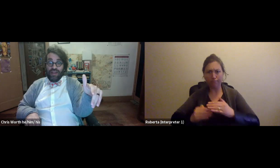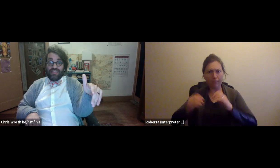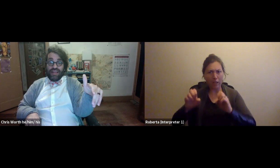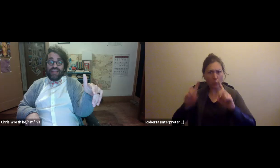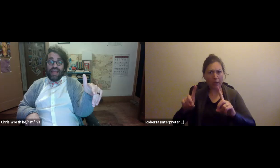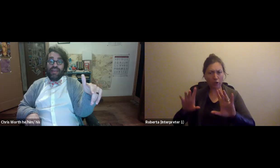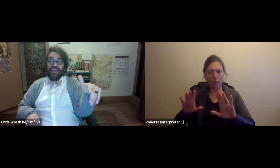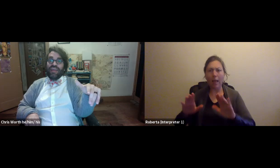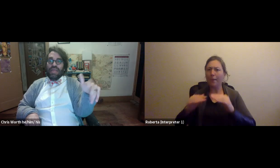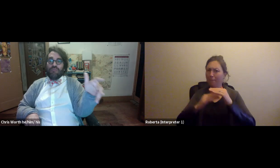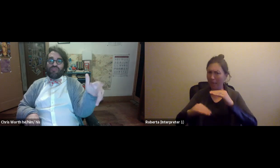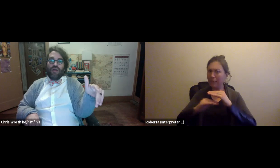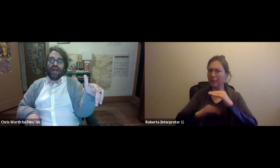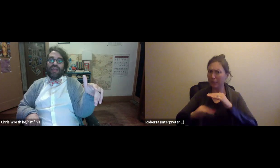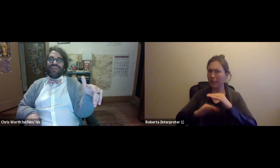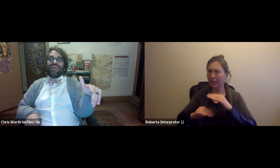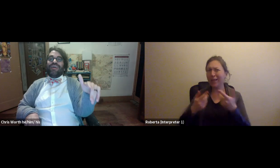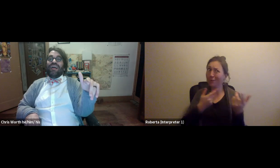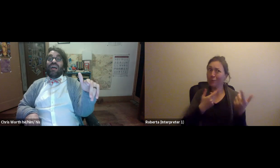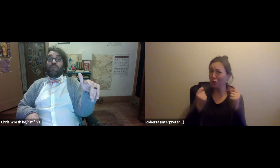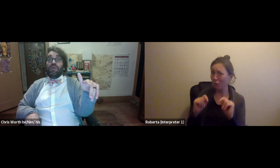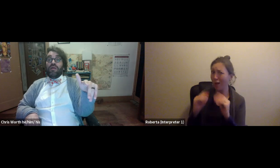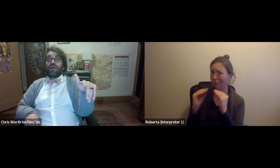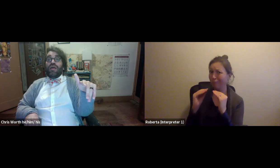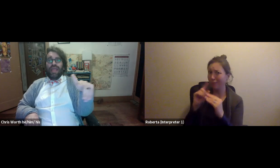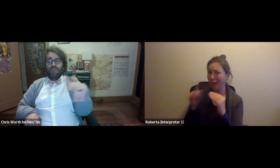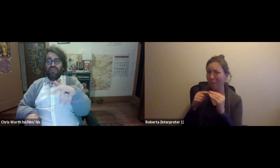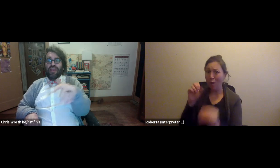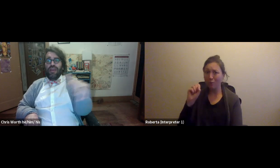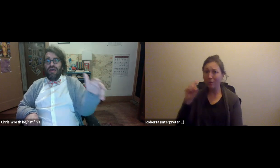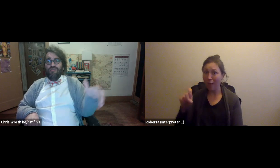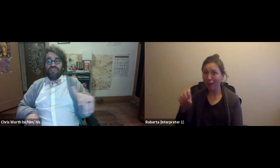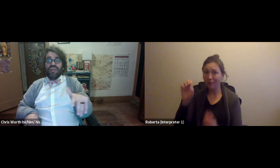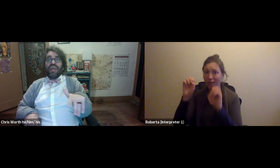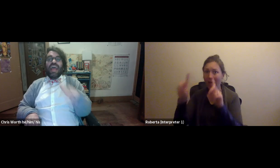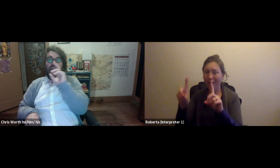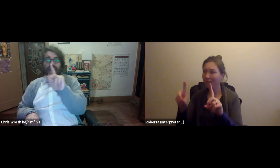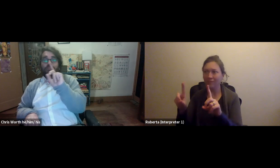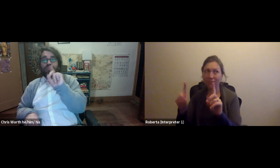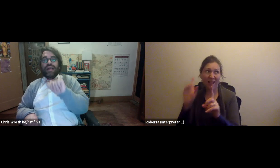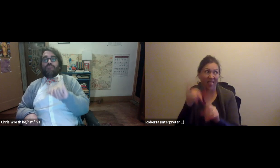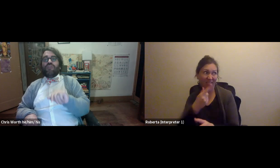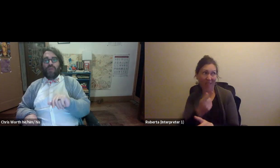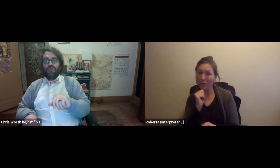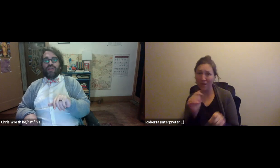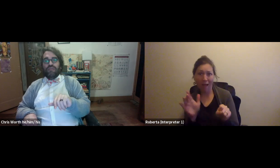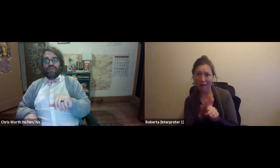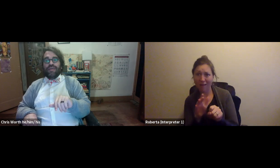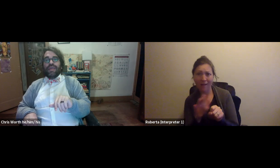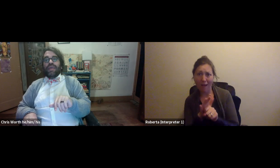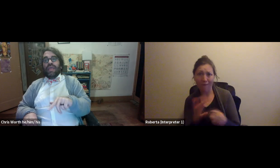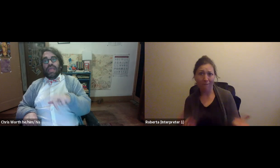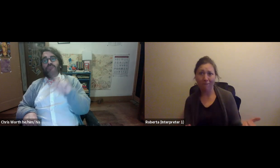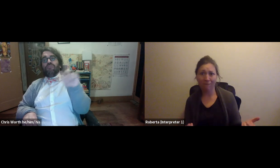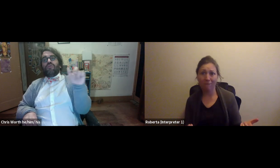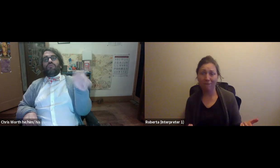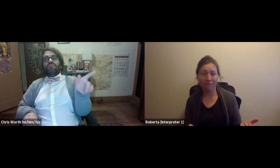sex ed, it wasn't enough and it sounded punitive. If you do this,